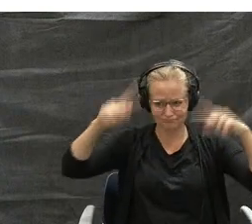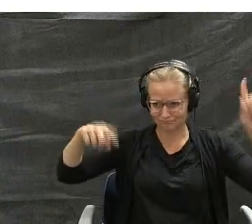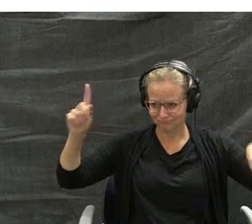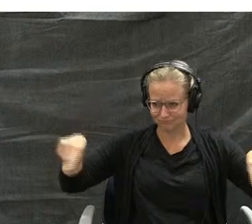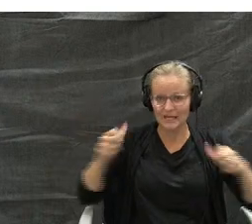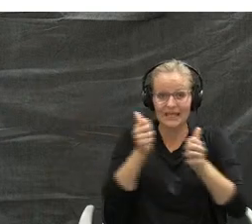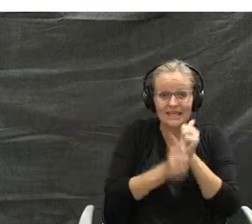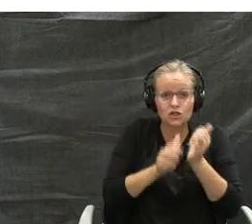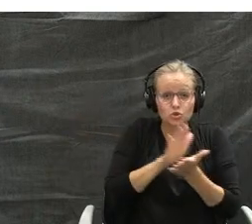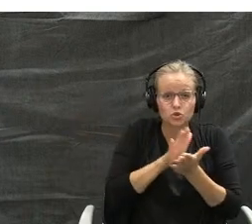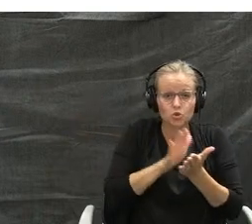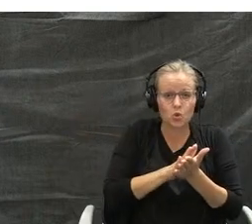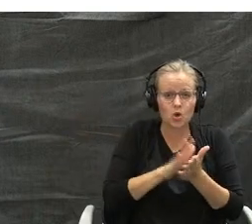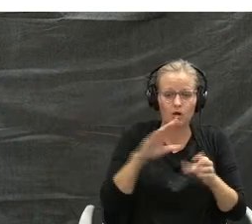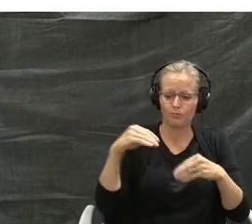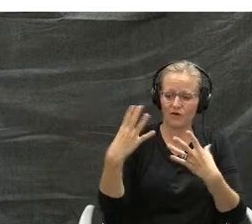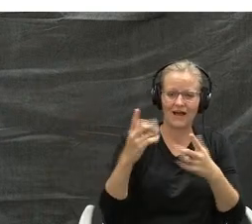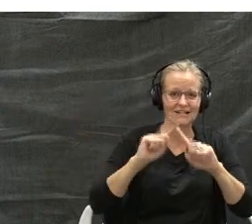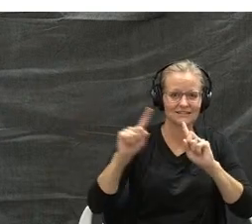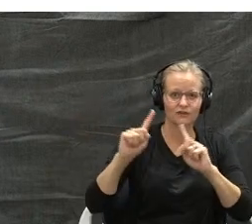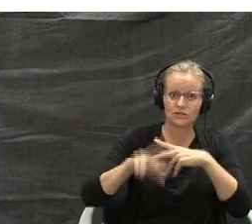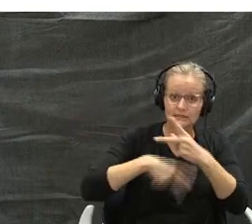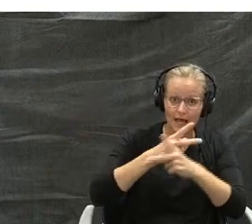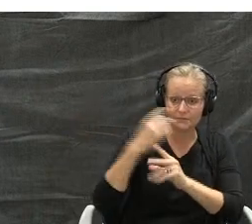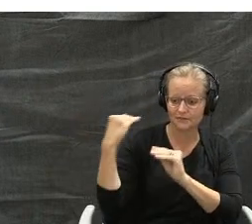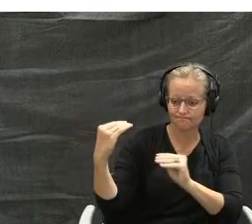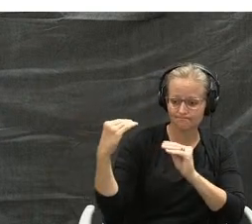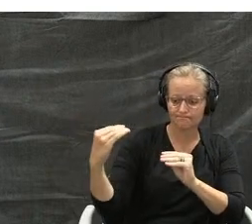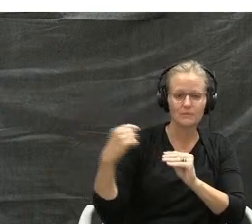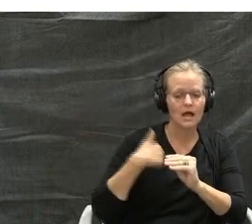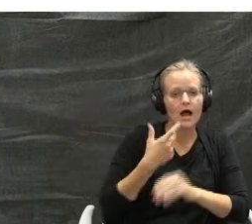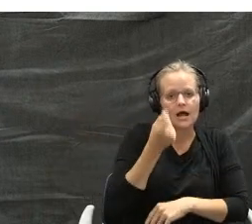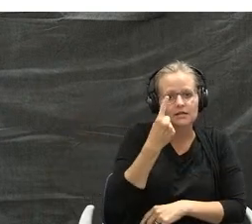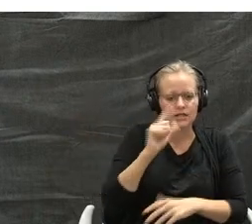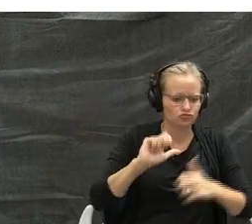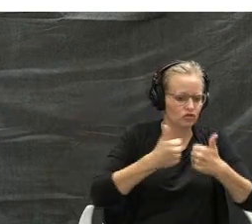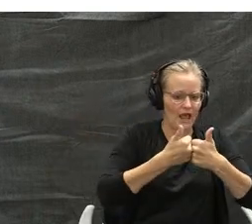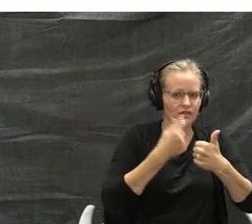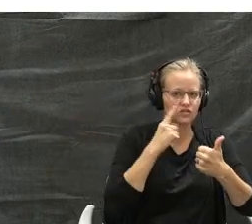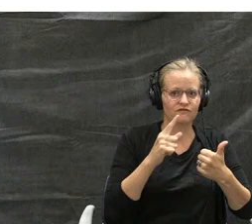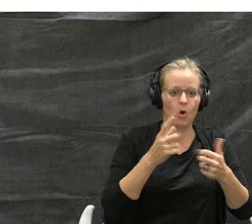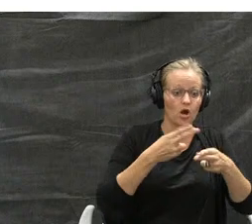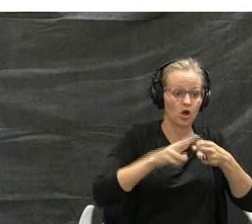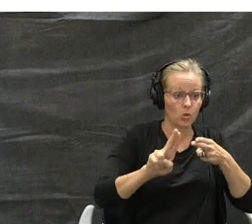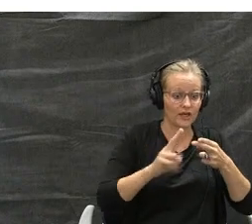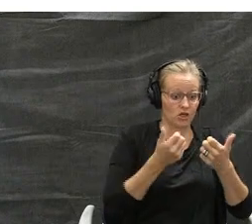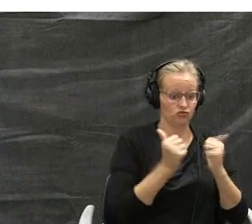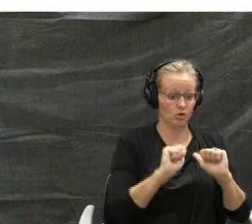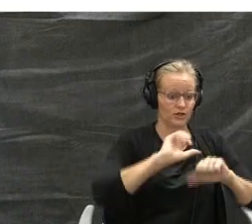differently. I understand the challenges behind a quick fix in the spring, but some schools just seem to do it better than